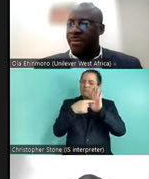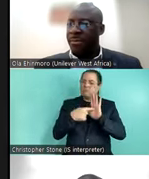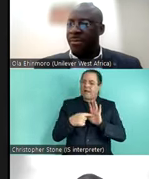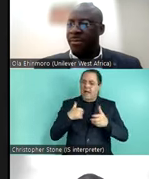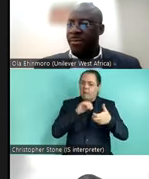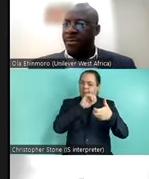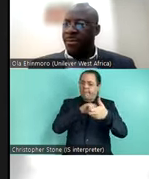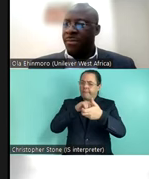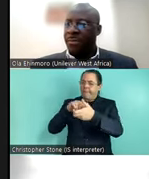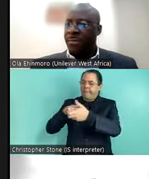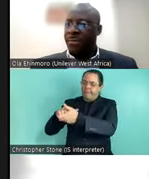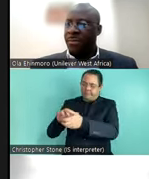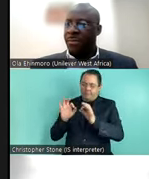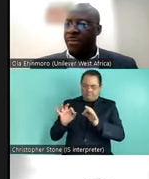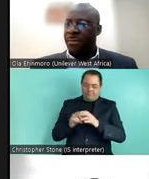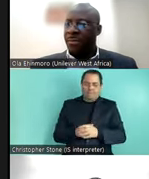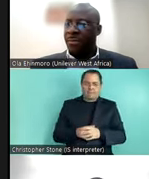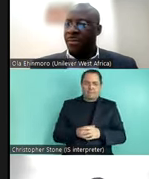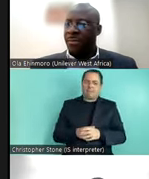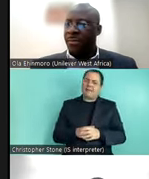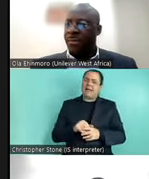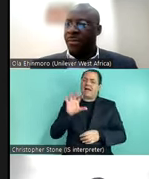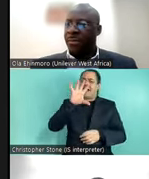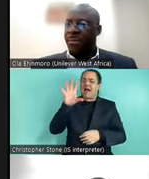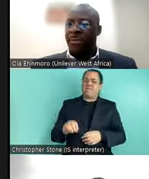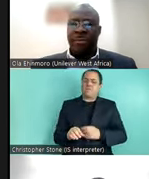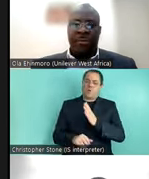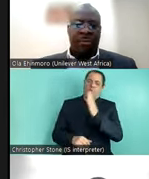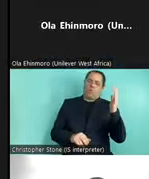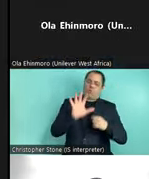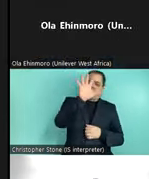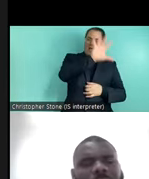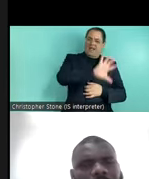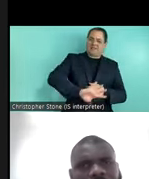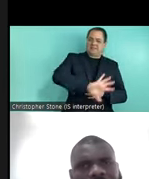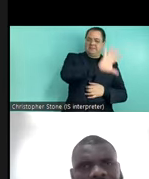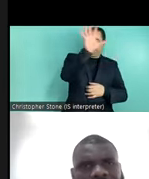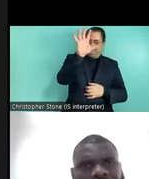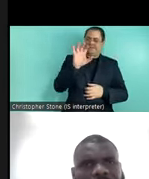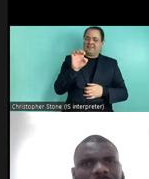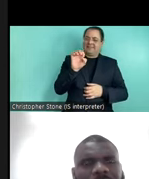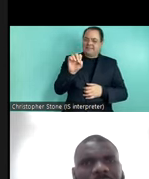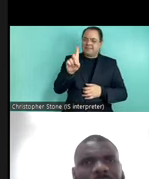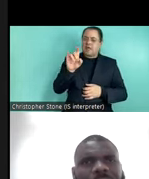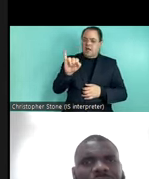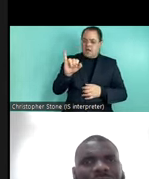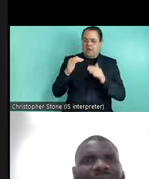have engaged across West Africa in driving our agenda, more specifically around driving